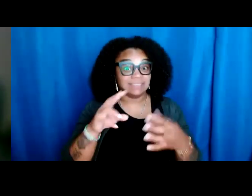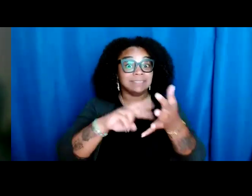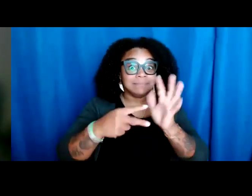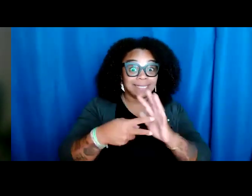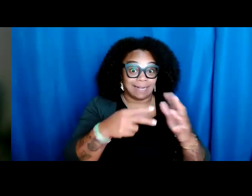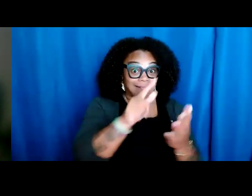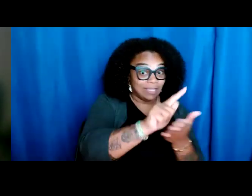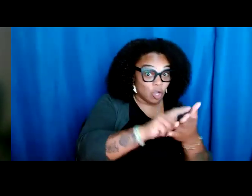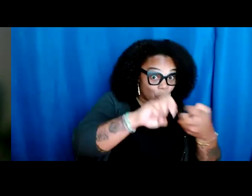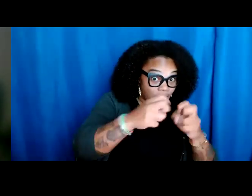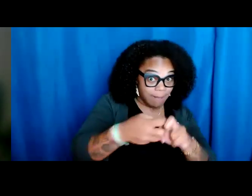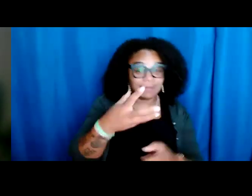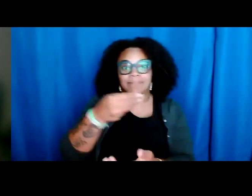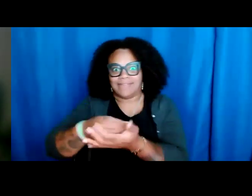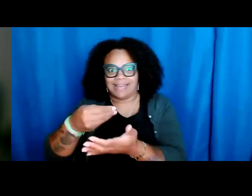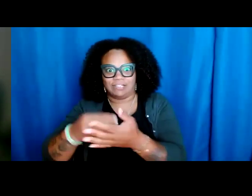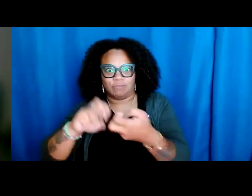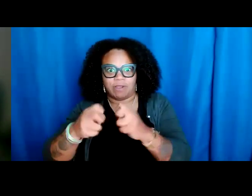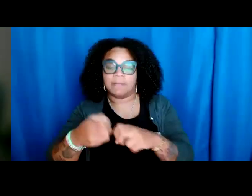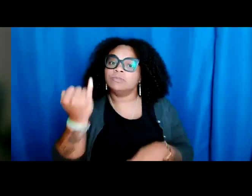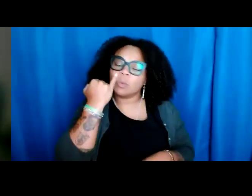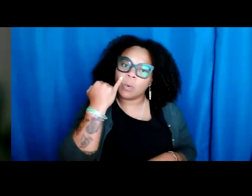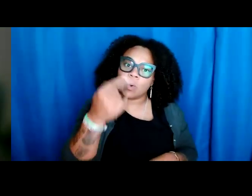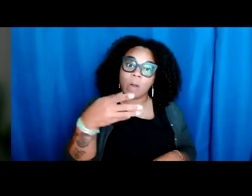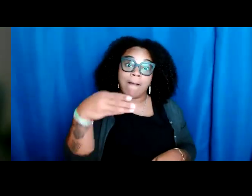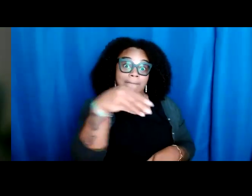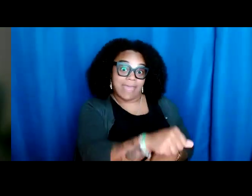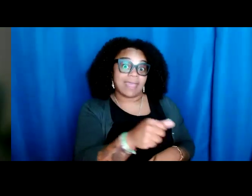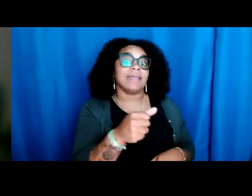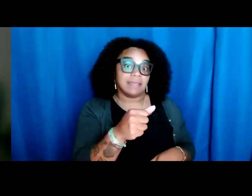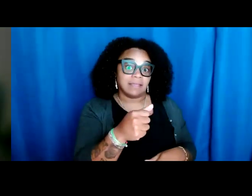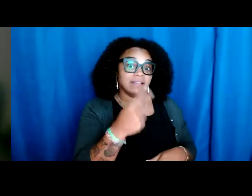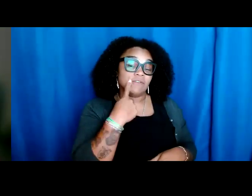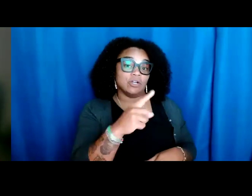So, let's say that you buy gas for your personal car, but you also use it for business deliveries,